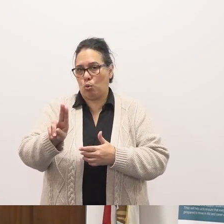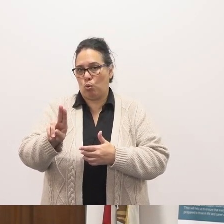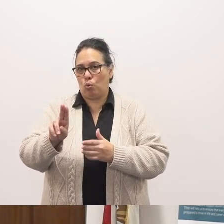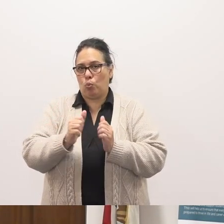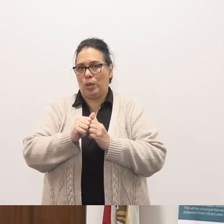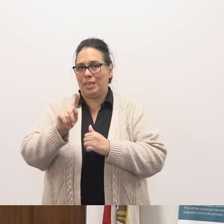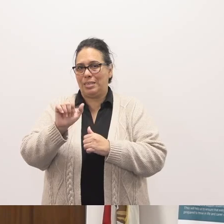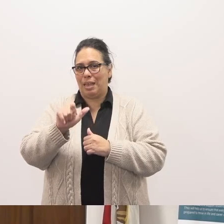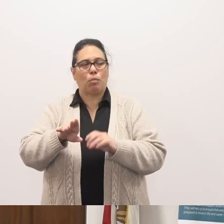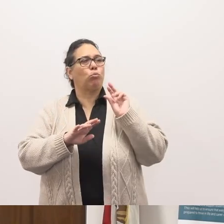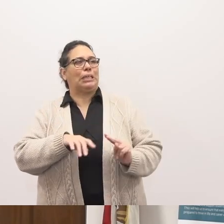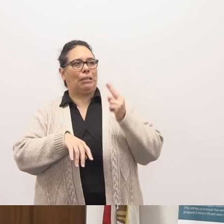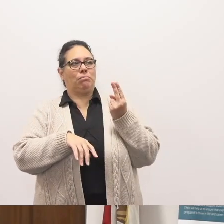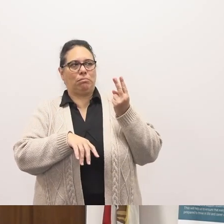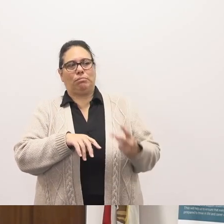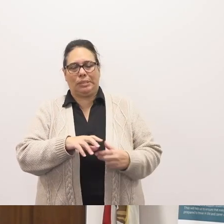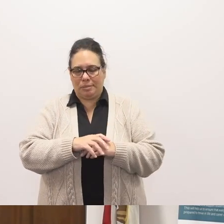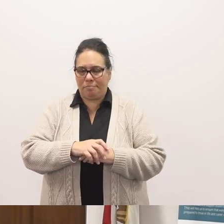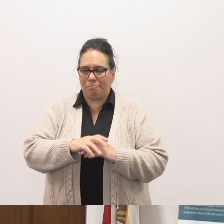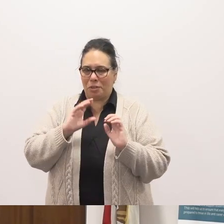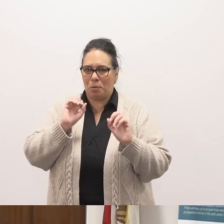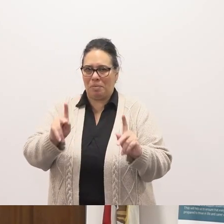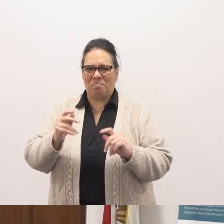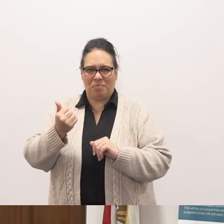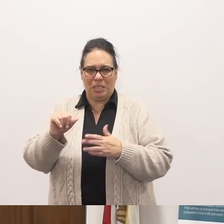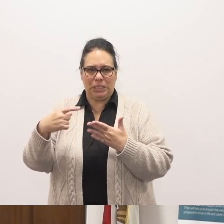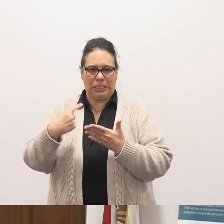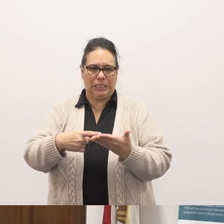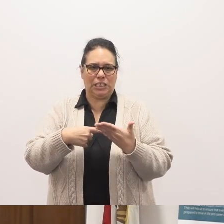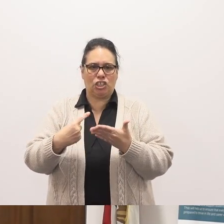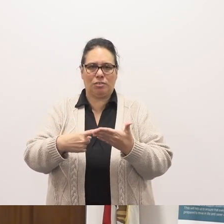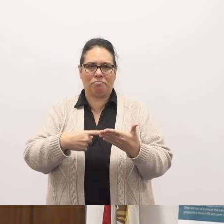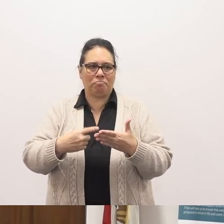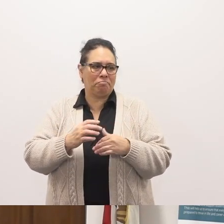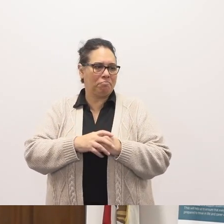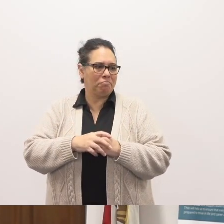Second. Okay. Any discussion on that item?